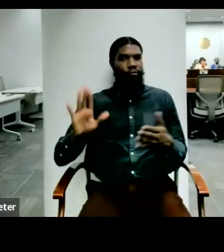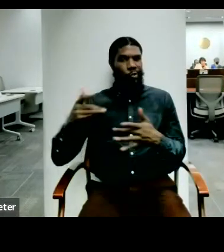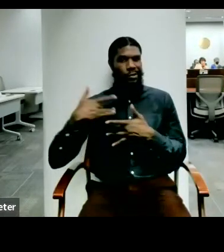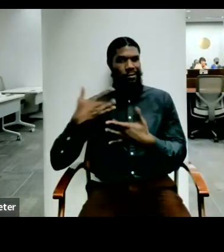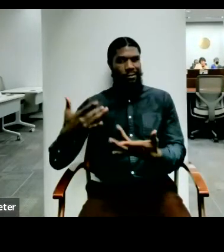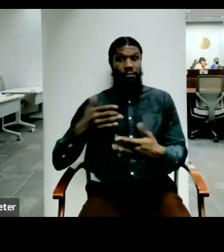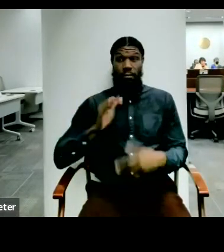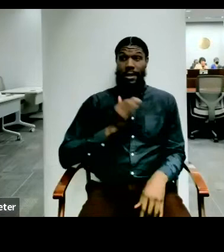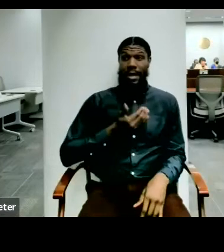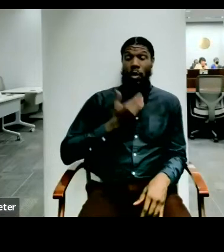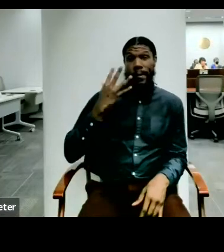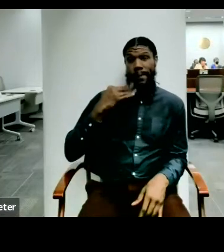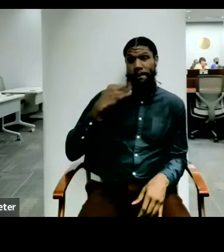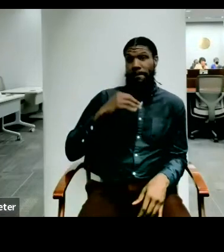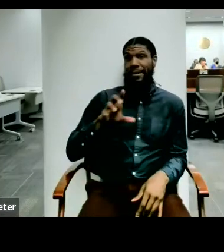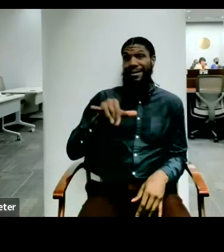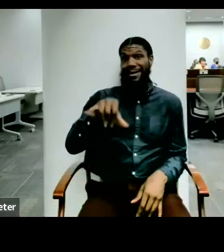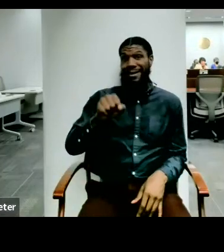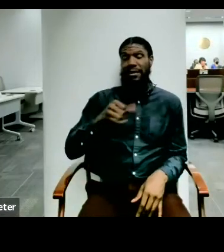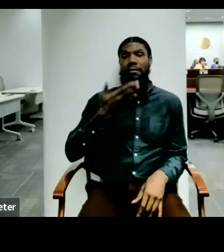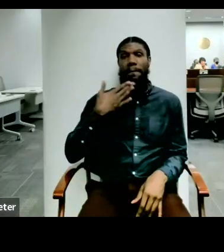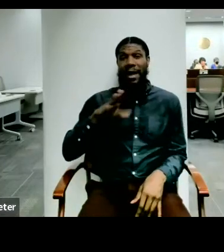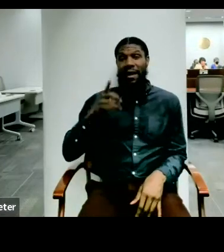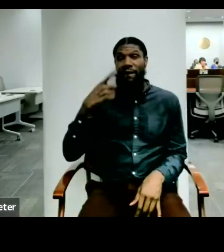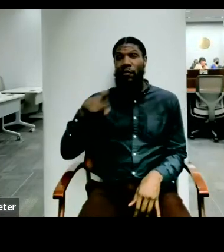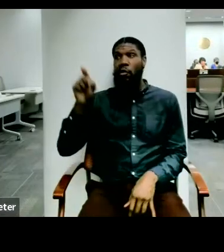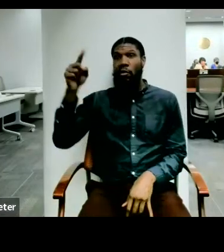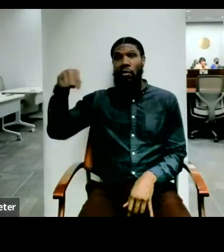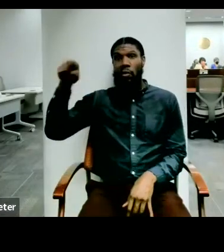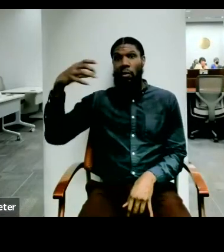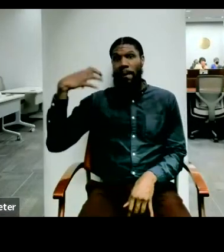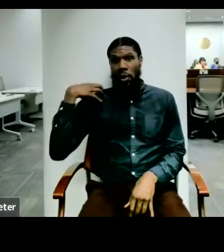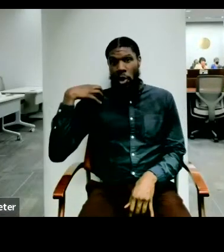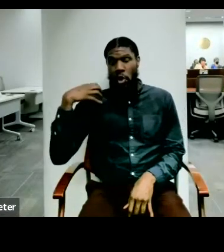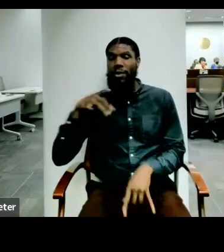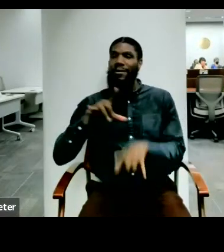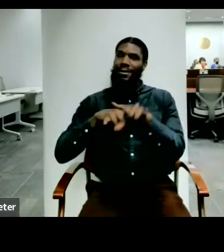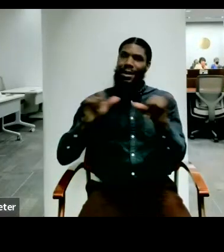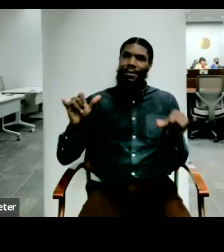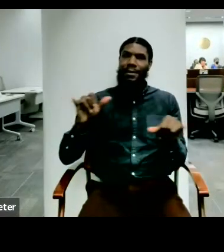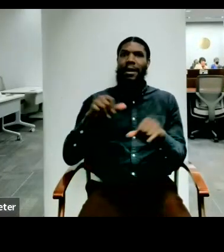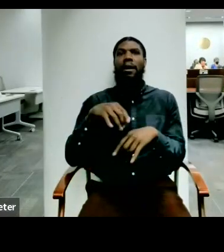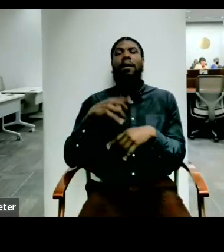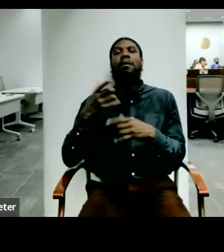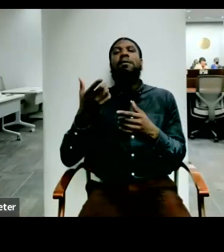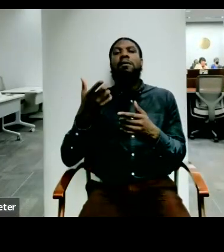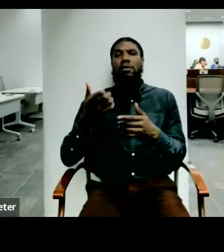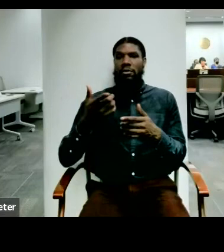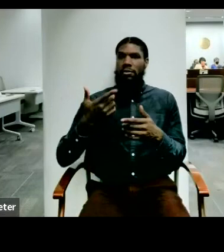that's not only been bad for the employee, but um it decreases religious diversity in the workplace